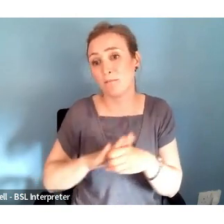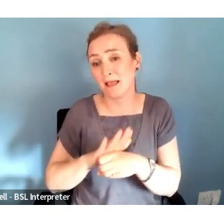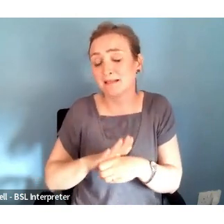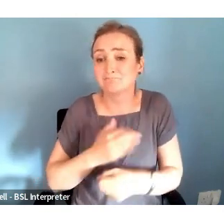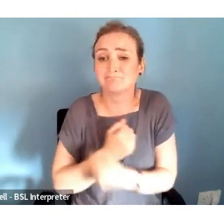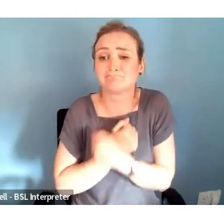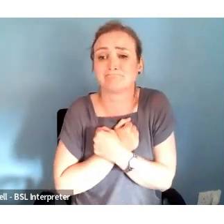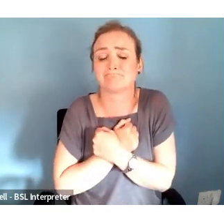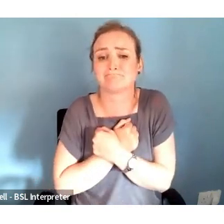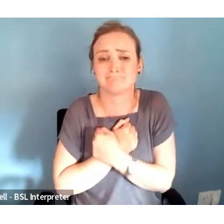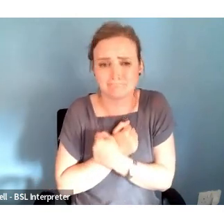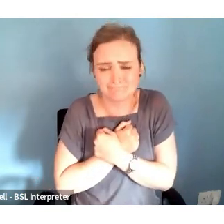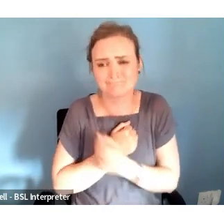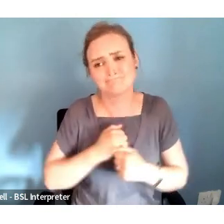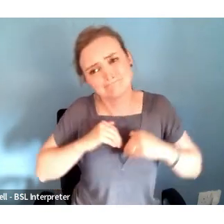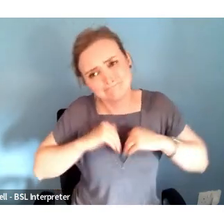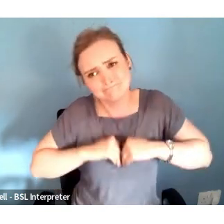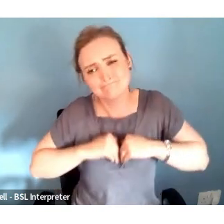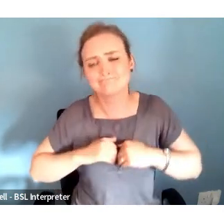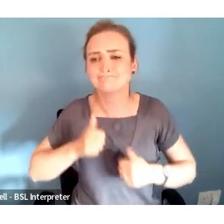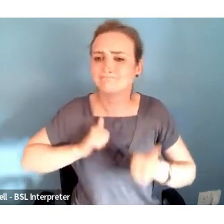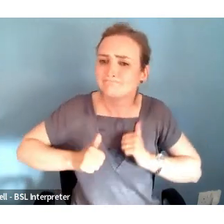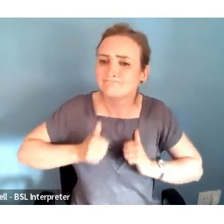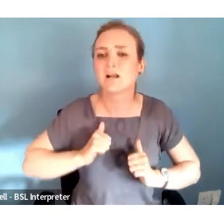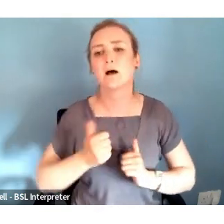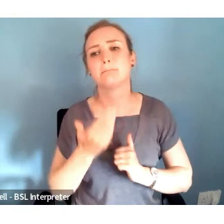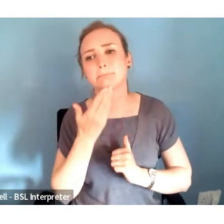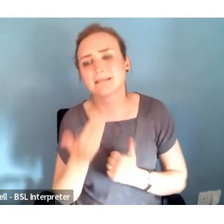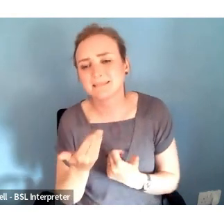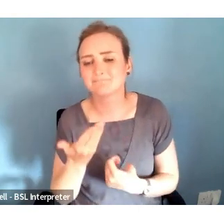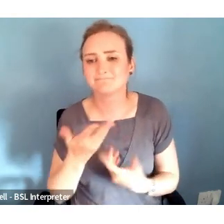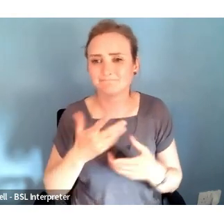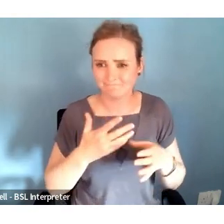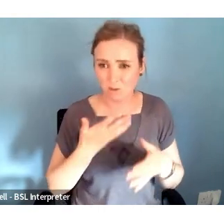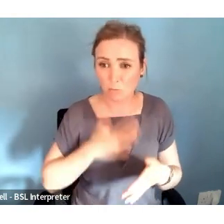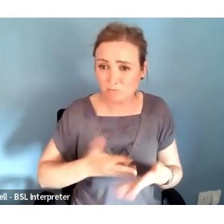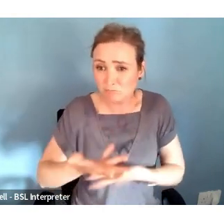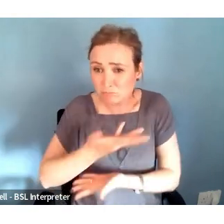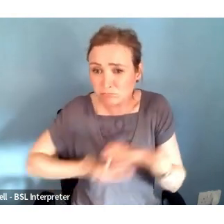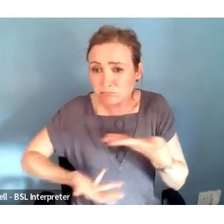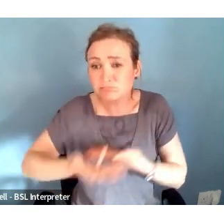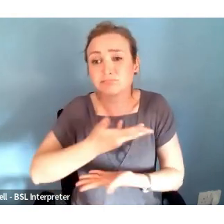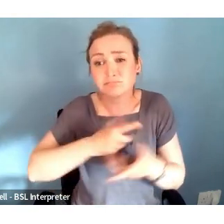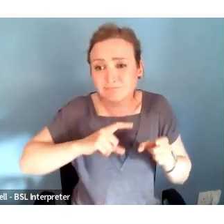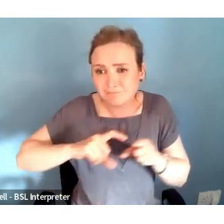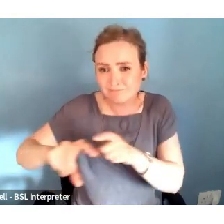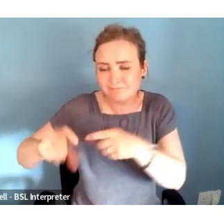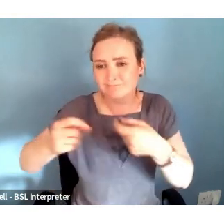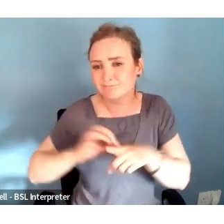ly anything you would like to ask us, just get in touch we can have a conversation with you. Thanks again for attending